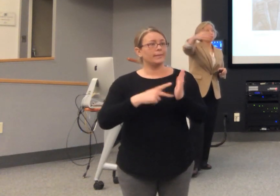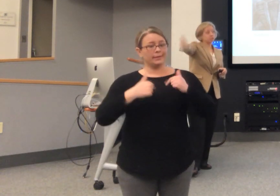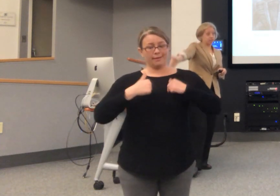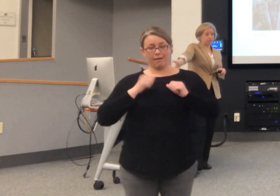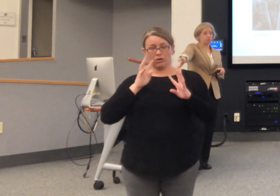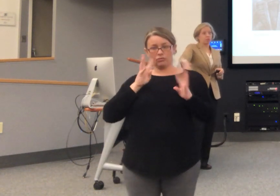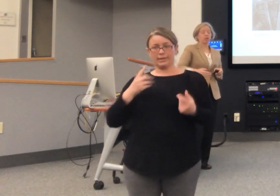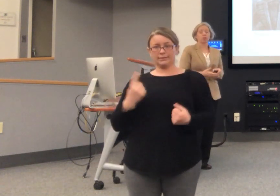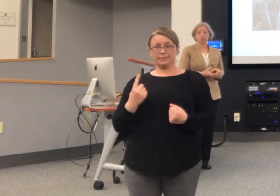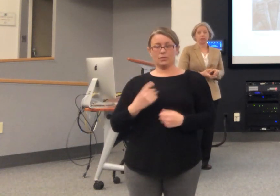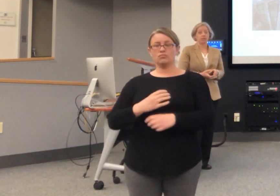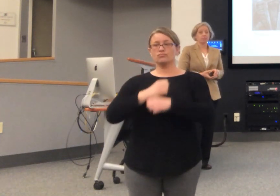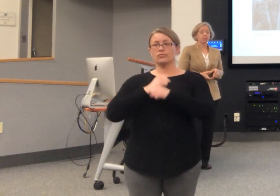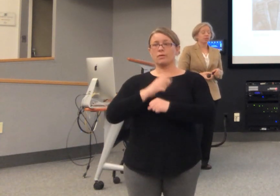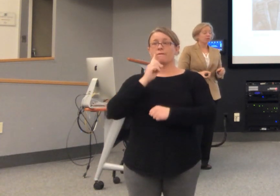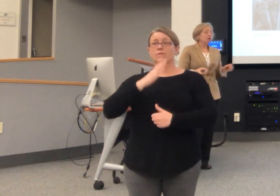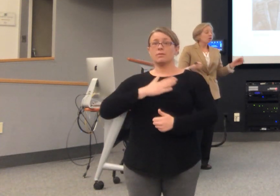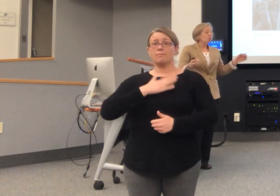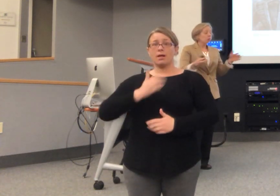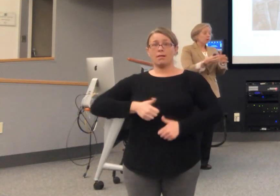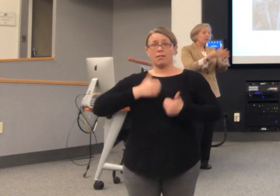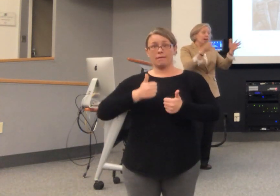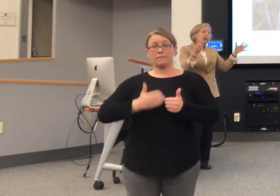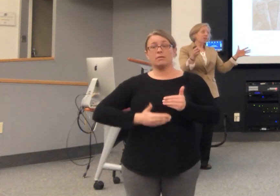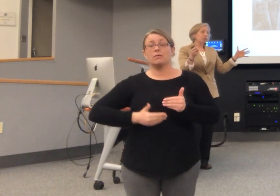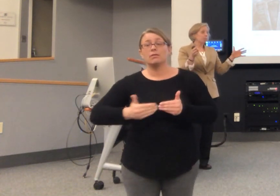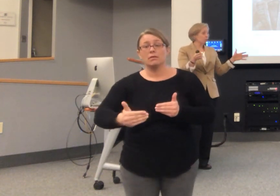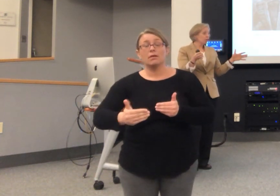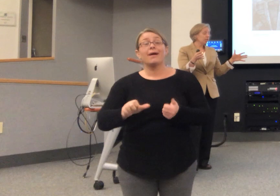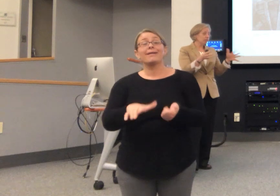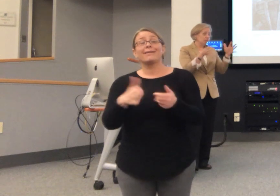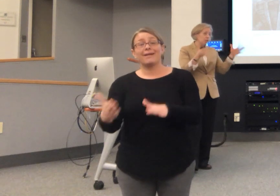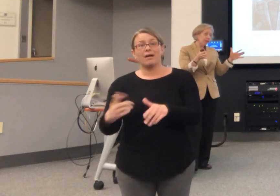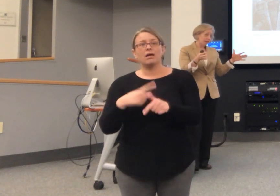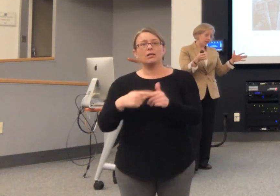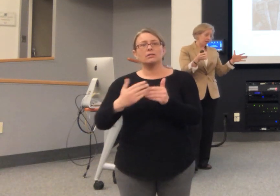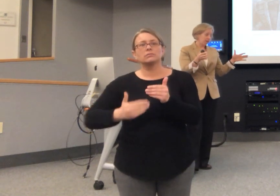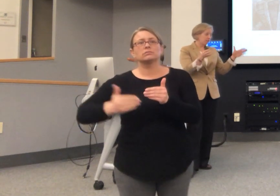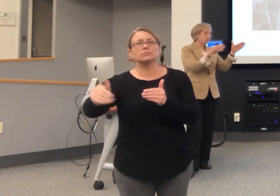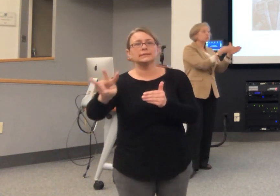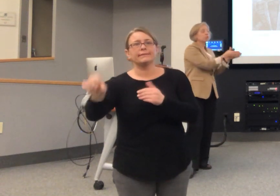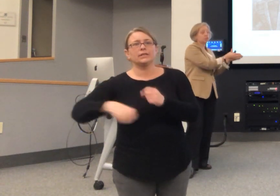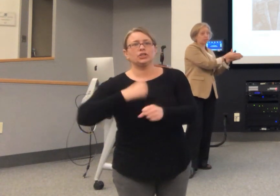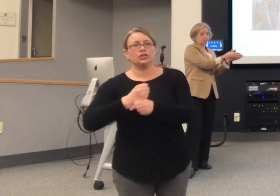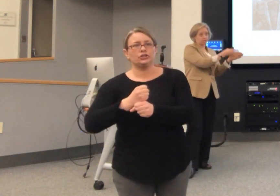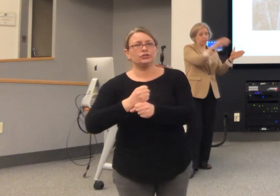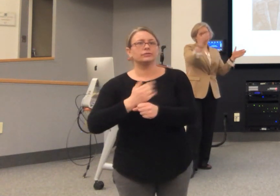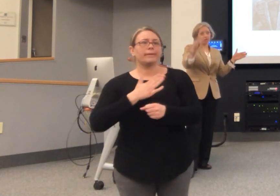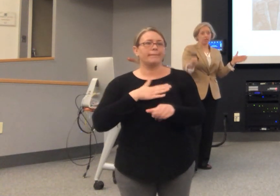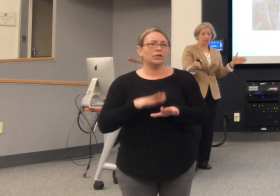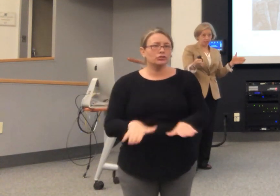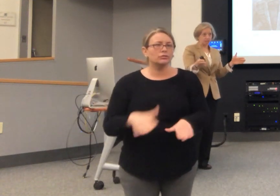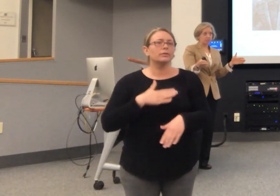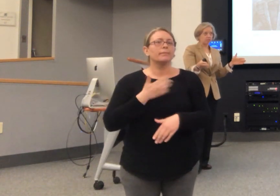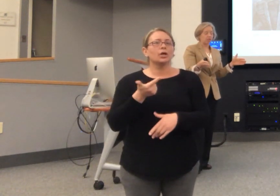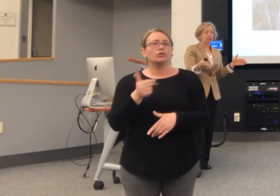It's protected through that whole time. Where we have a murky gray area is between 1923 and 1978.